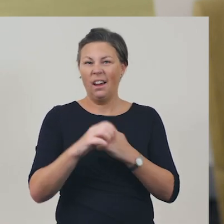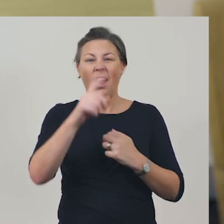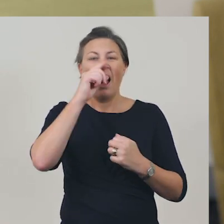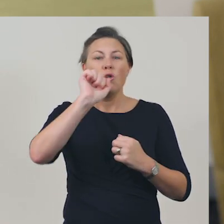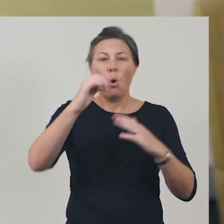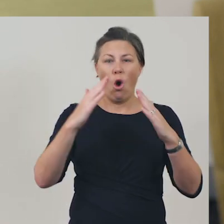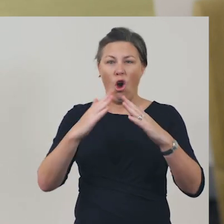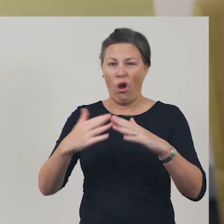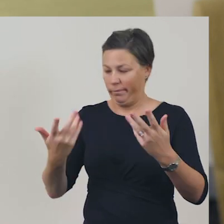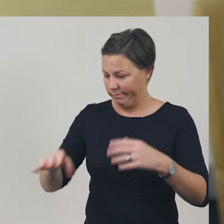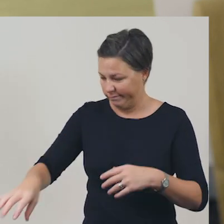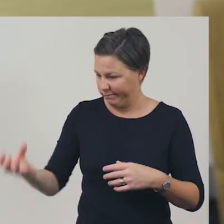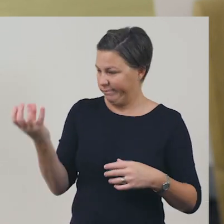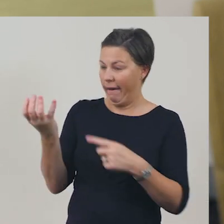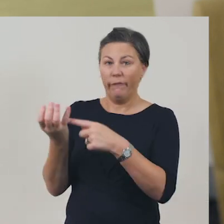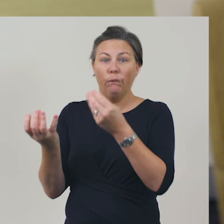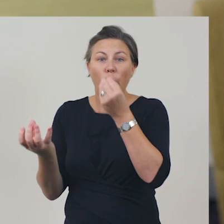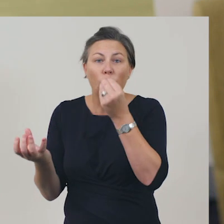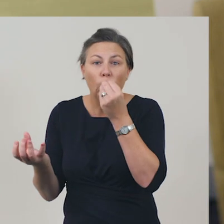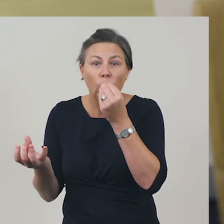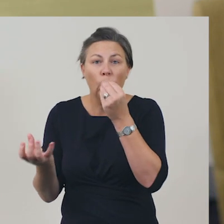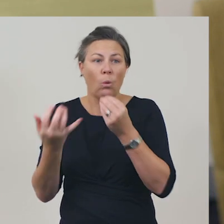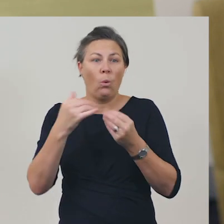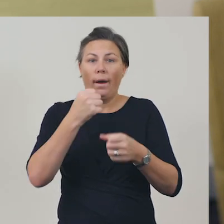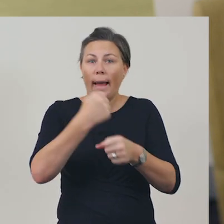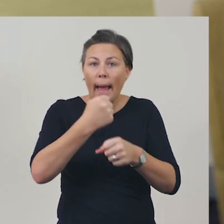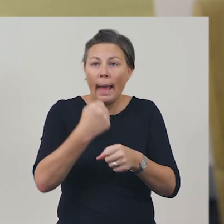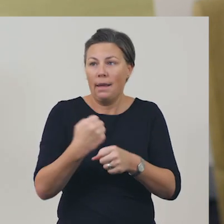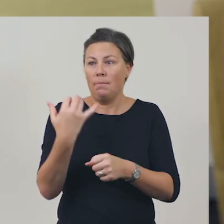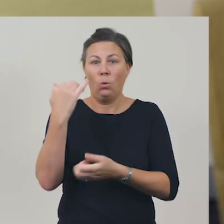It might be your favourite food, or a game, or a toy.